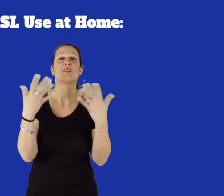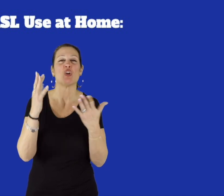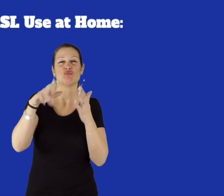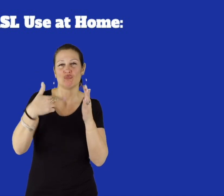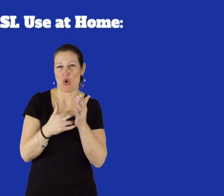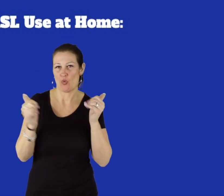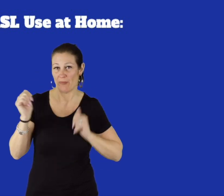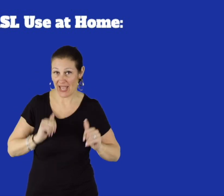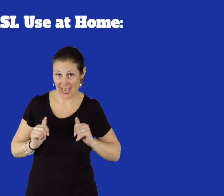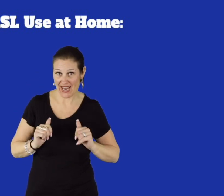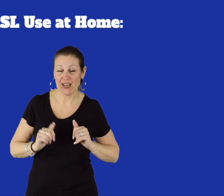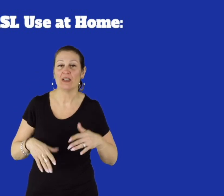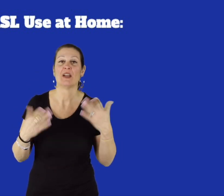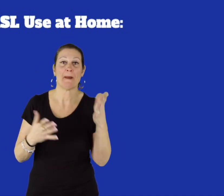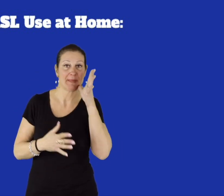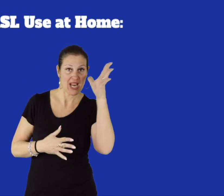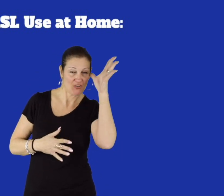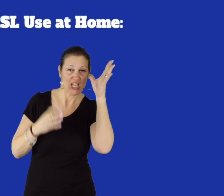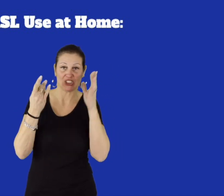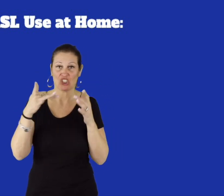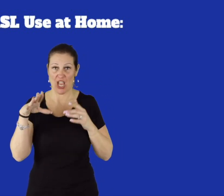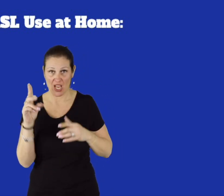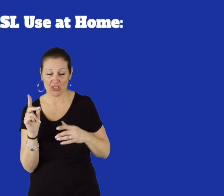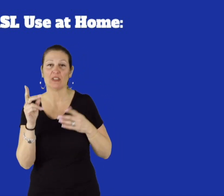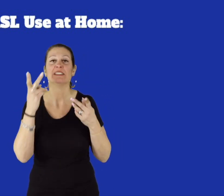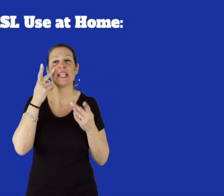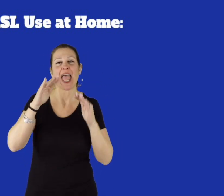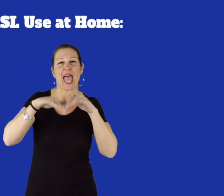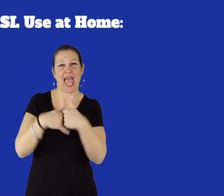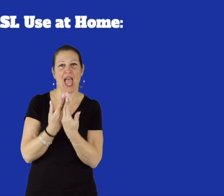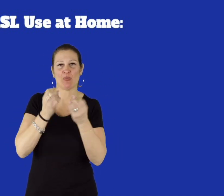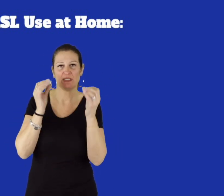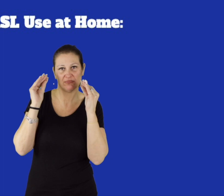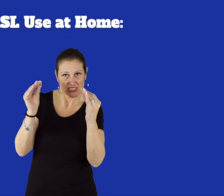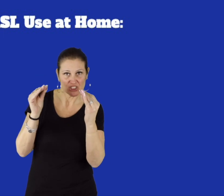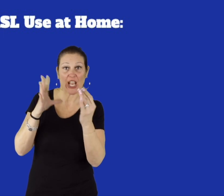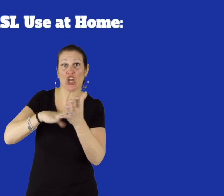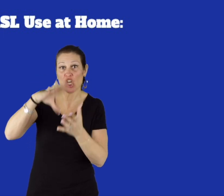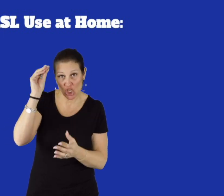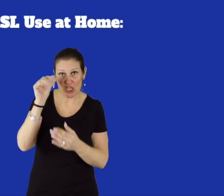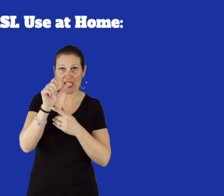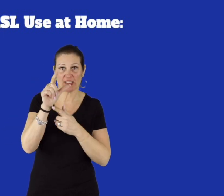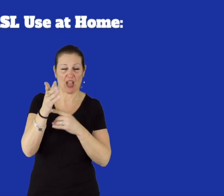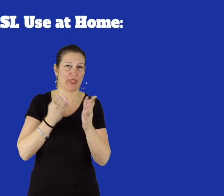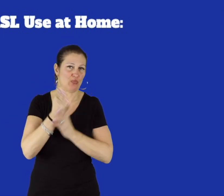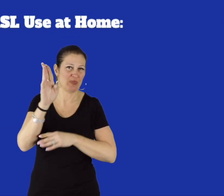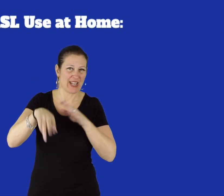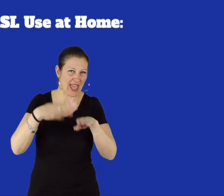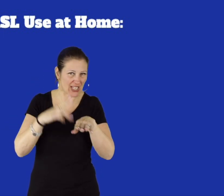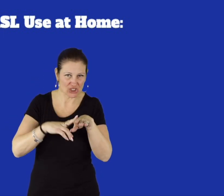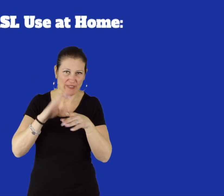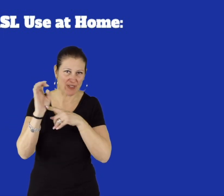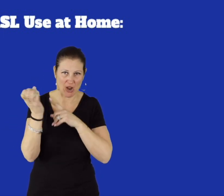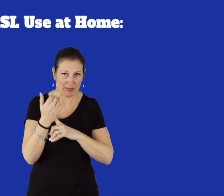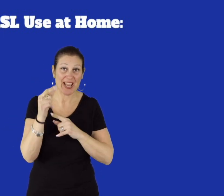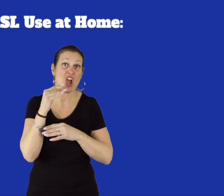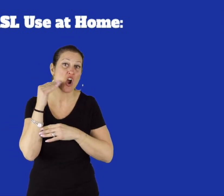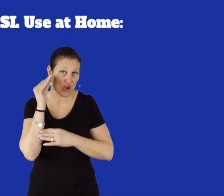Next you’ll see a clip of role play with a parent and child showing how you can incorporate language learning naturally into your home environment.